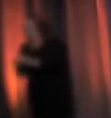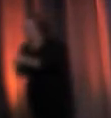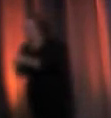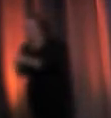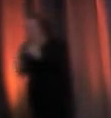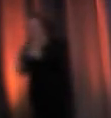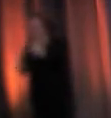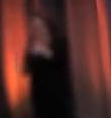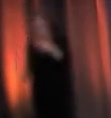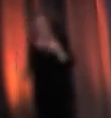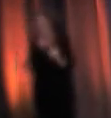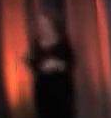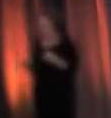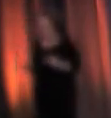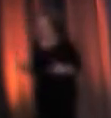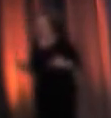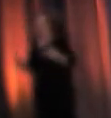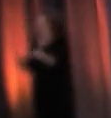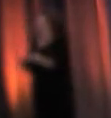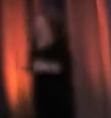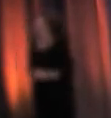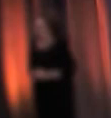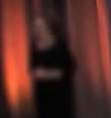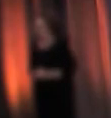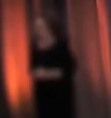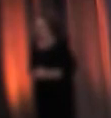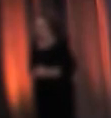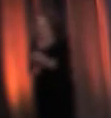museums, it evidences the empowerment of participatory